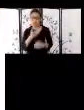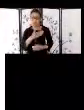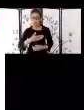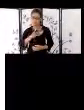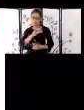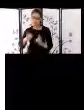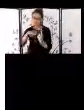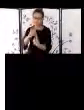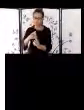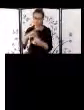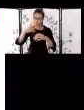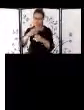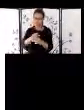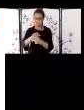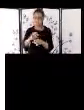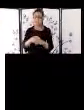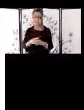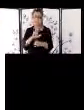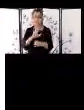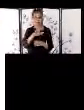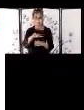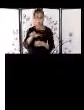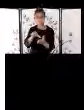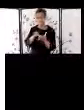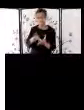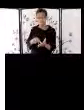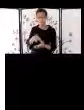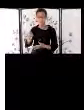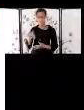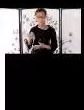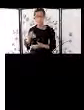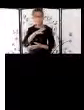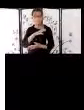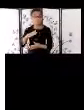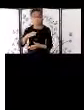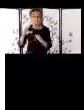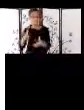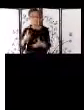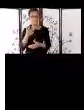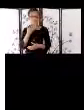much committees love a straightforward application that they don’t have to work hard to understand